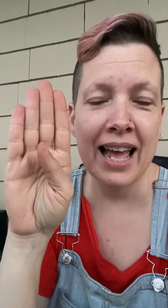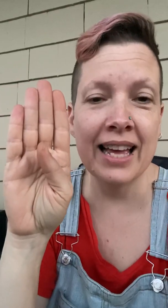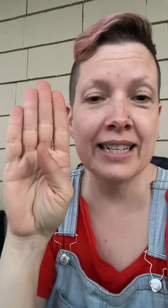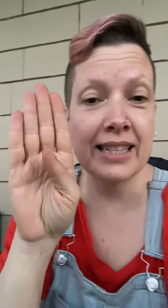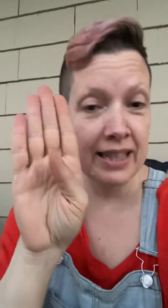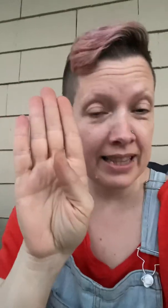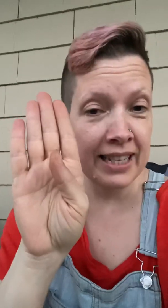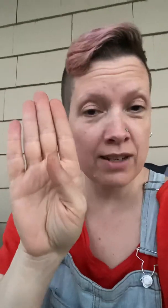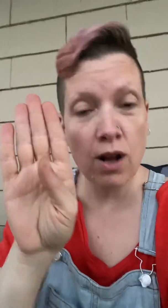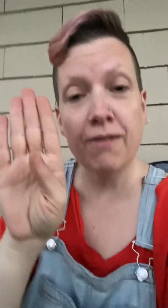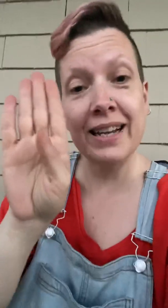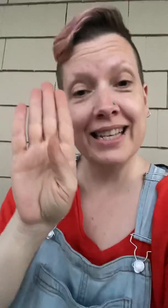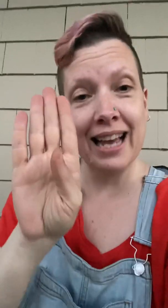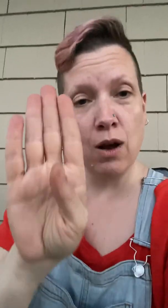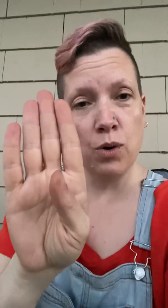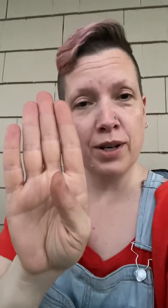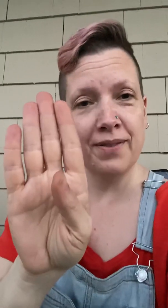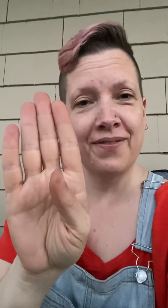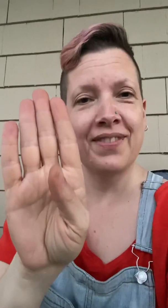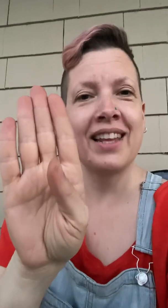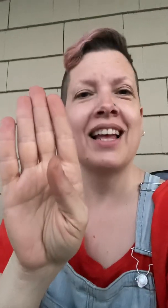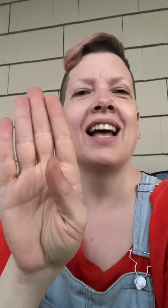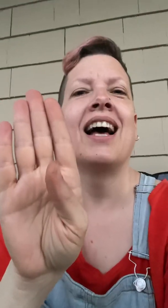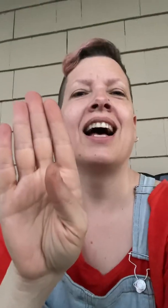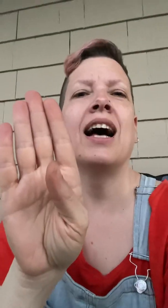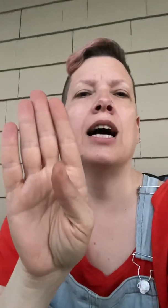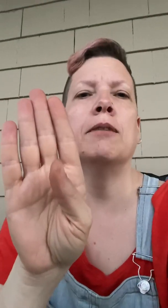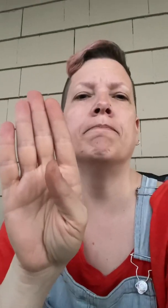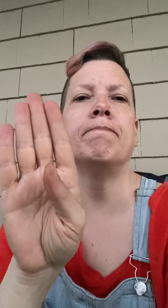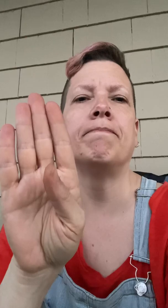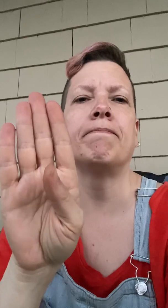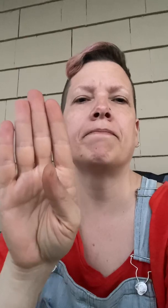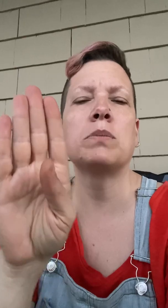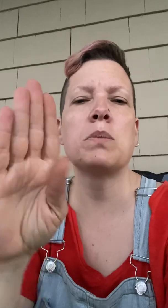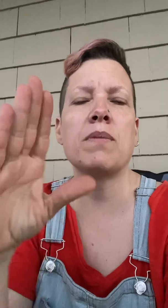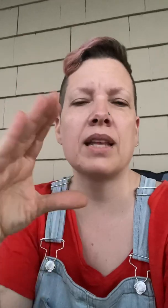And these are all facing outward.